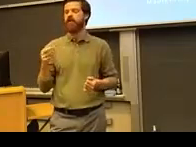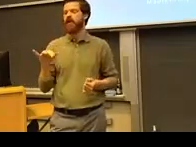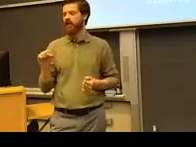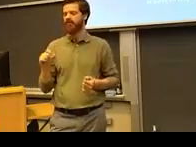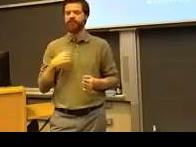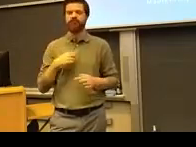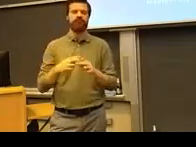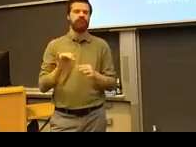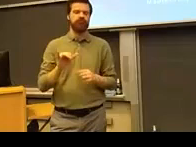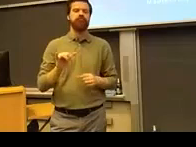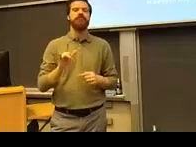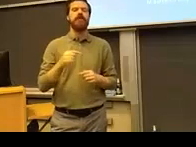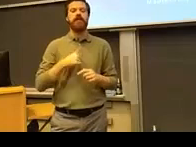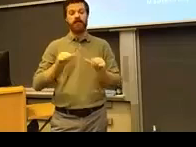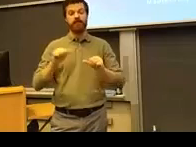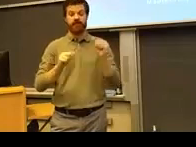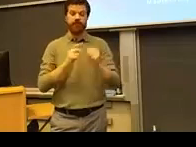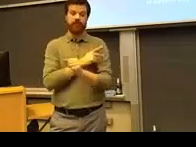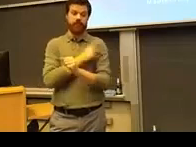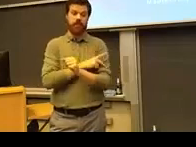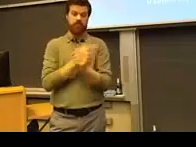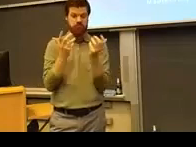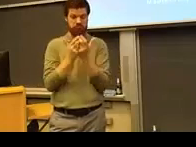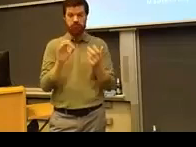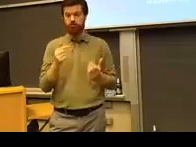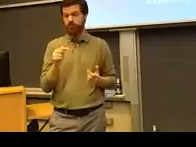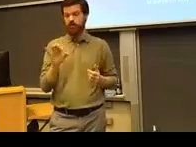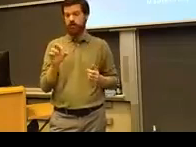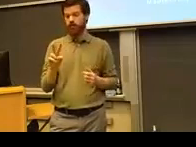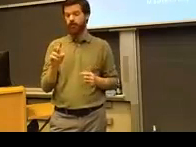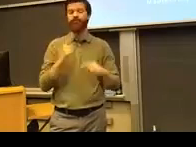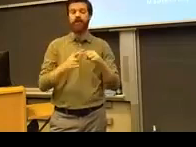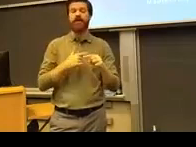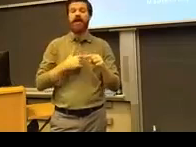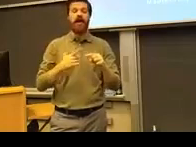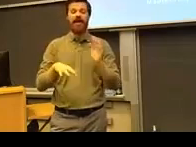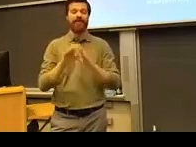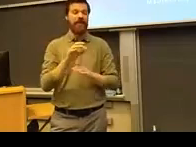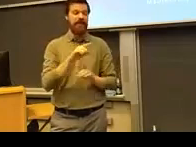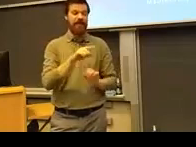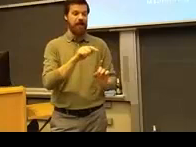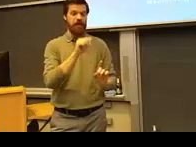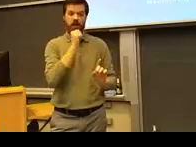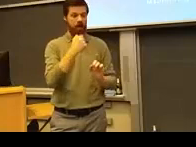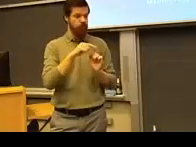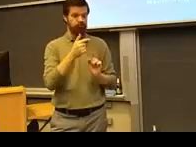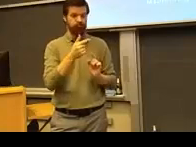patients for uh g92 but I also connect patients to treatment that are not coming to g92 and I